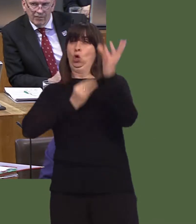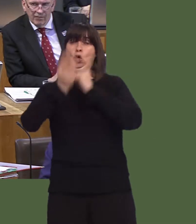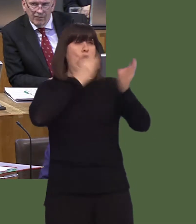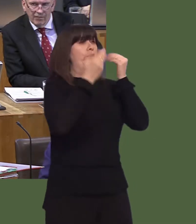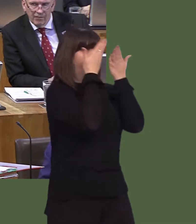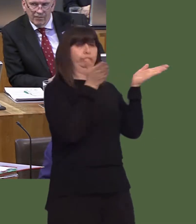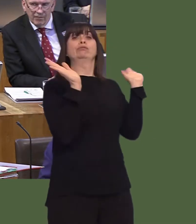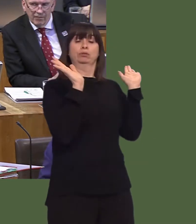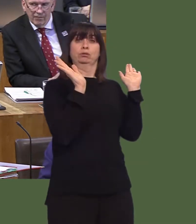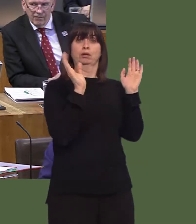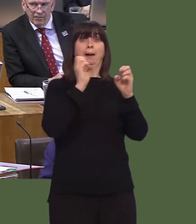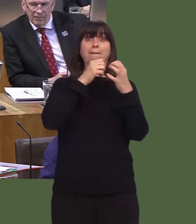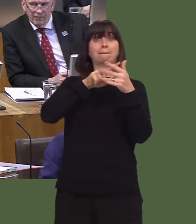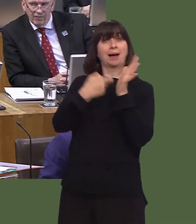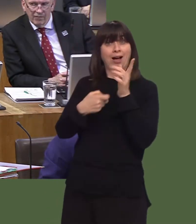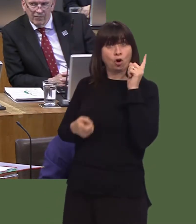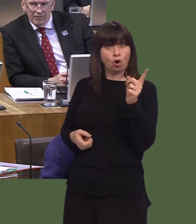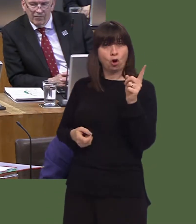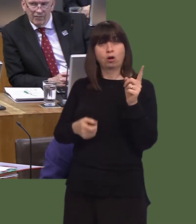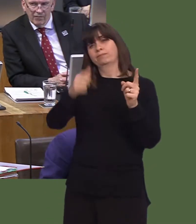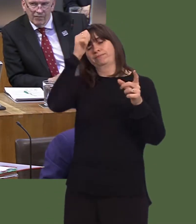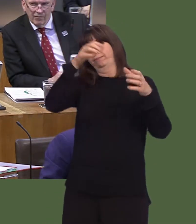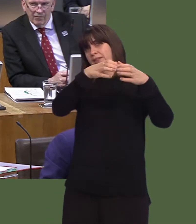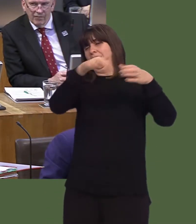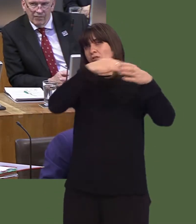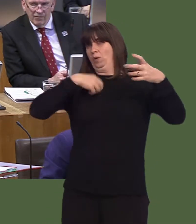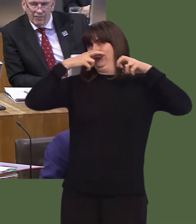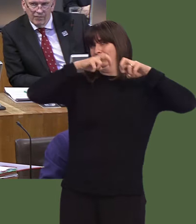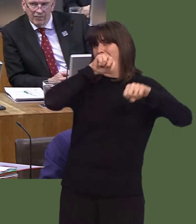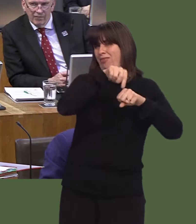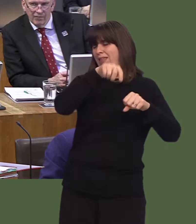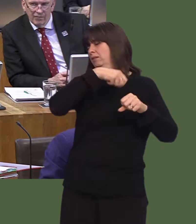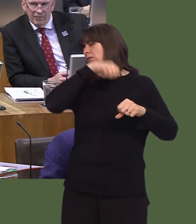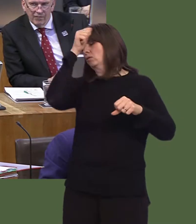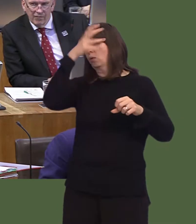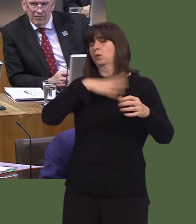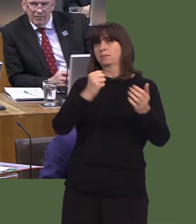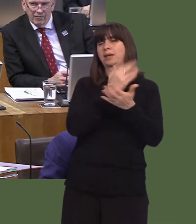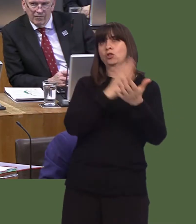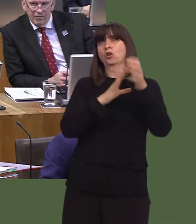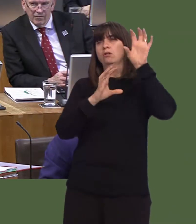The issue around Bangor, of course, has been well explored. We are keen to make sure that as many places as possible are made available around